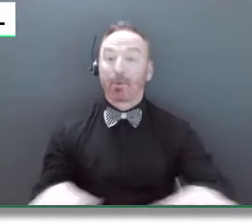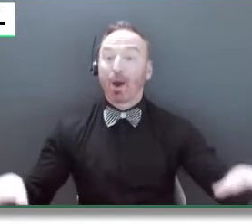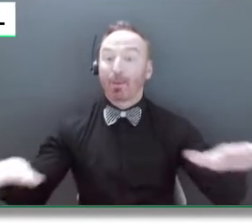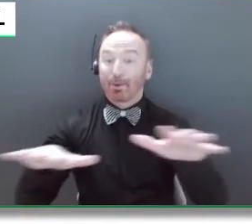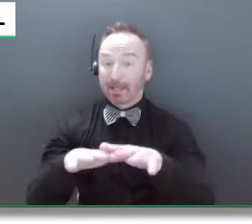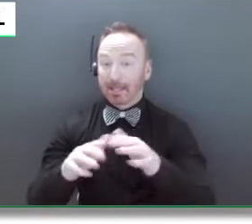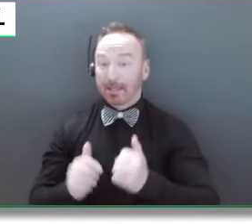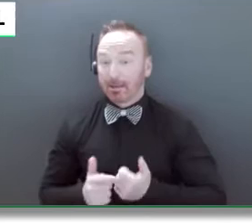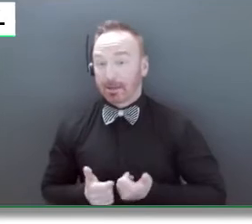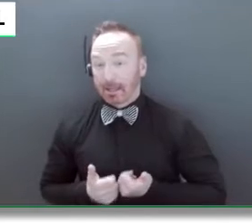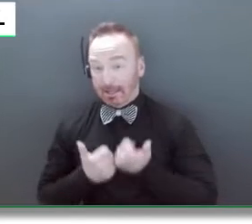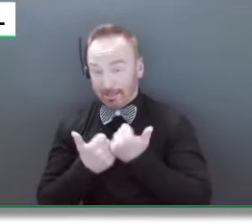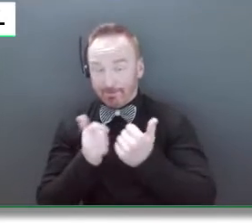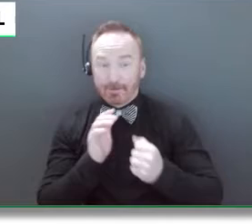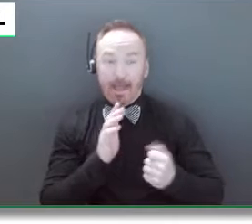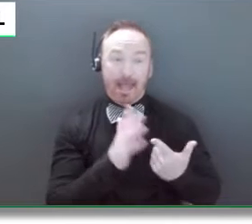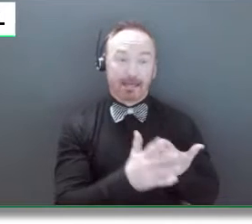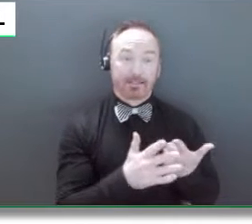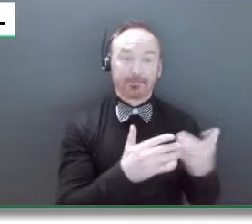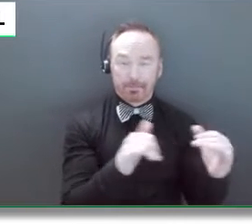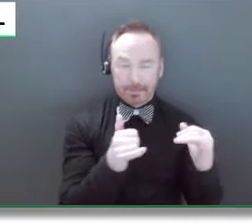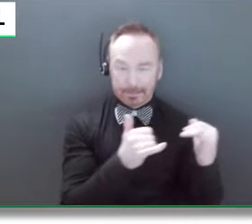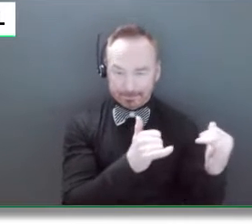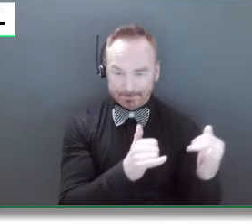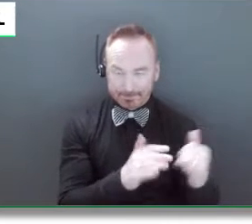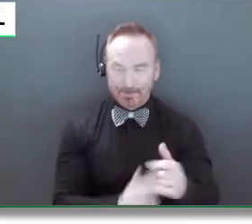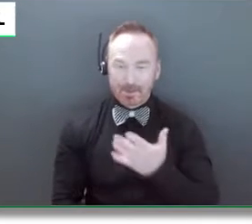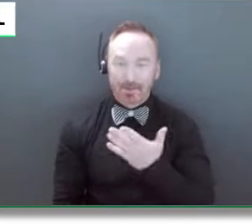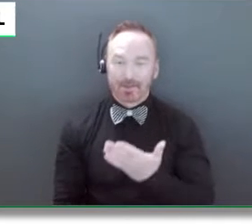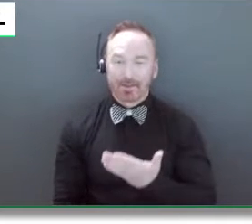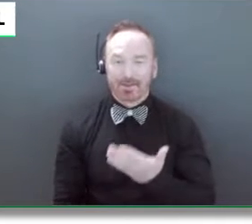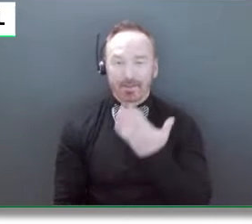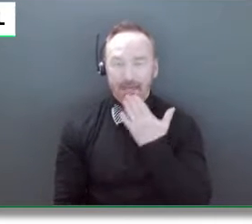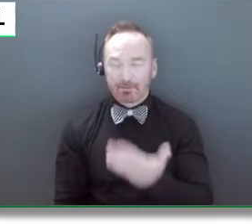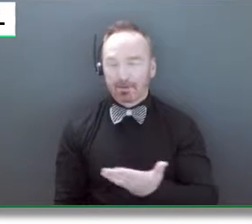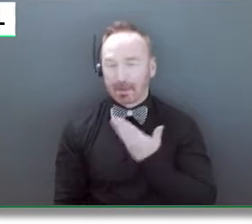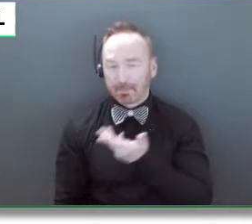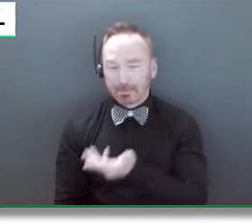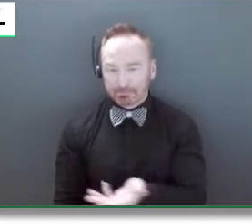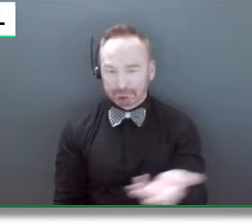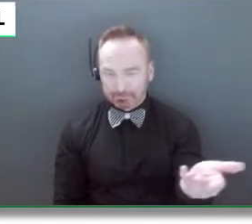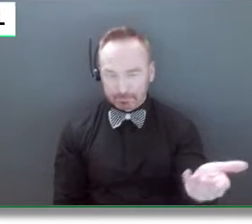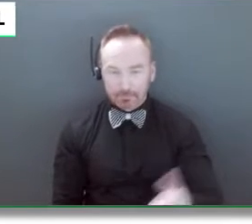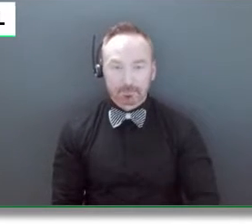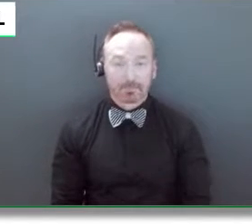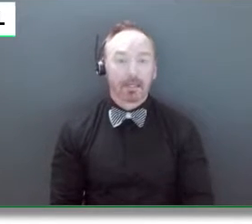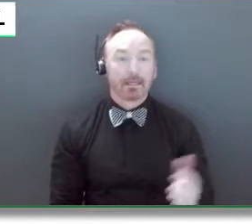very much and very happy to be here. Thank you, Jamie.